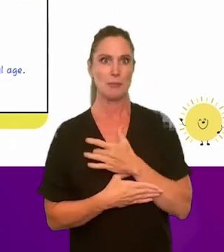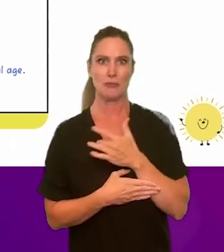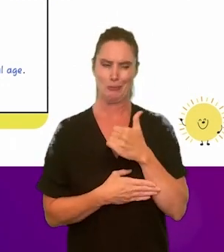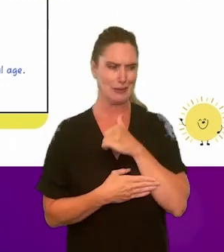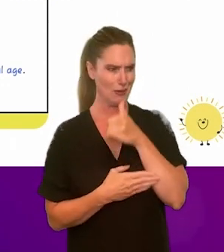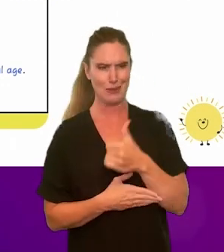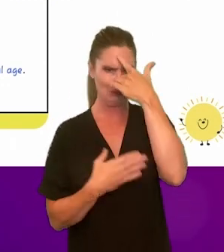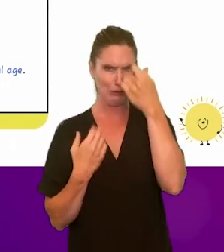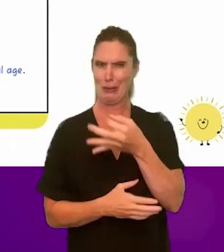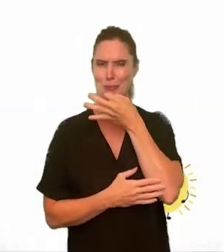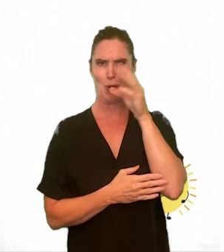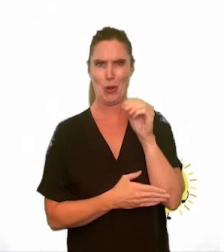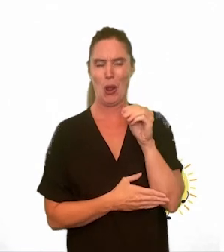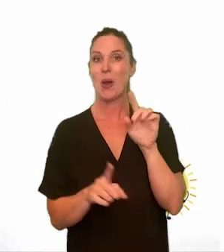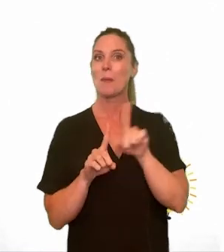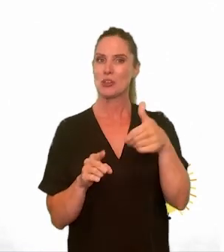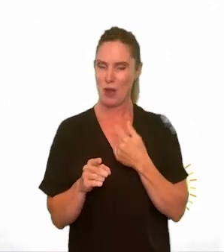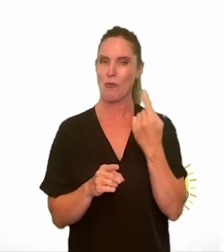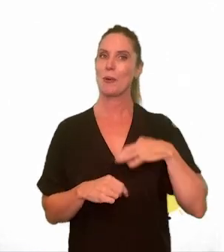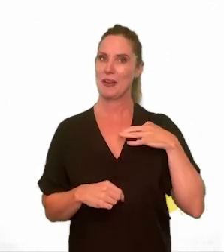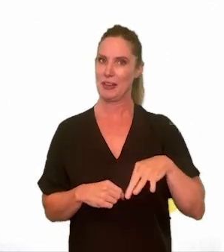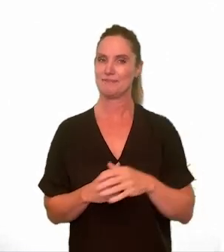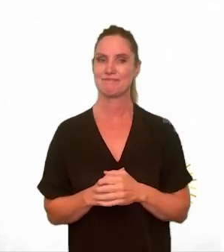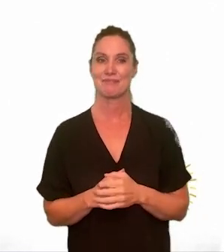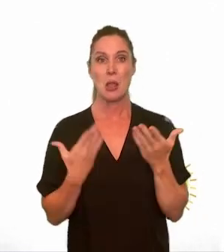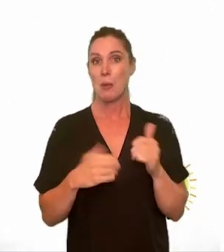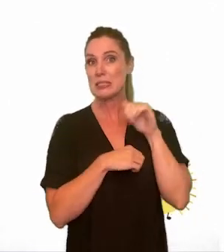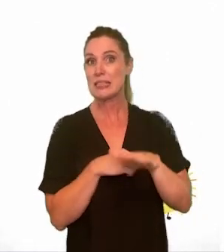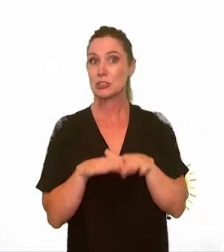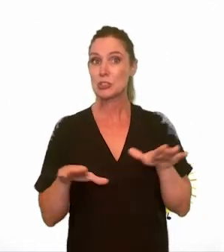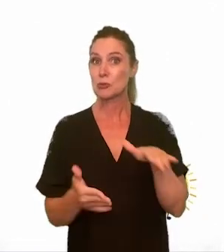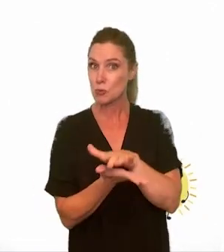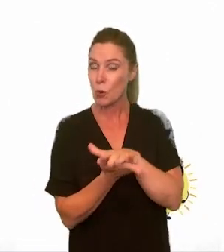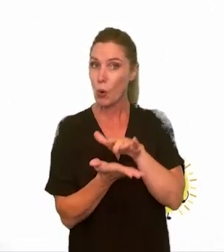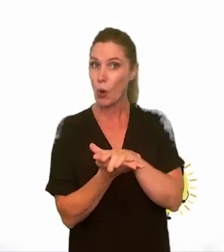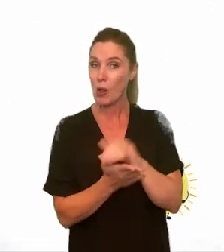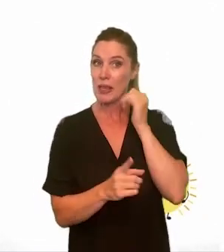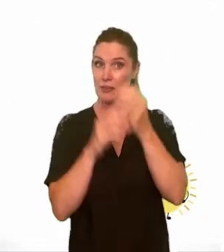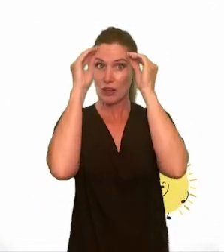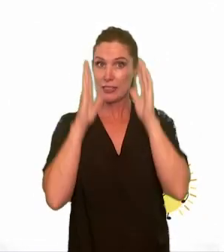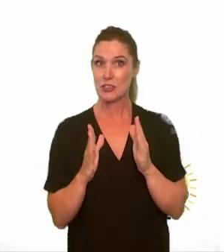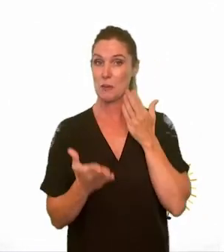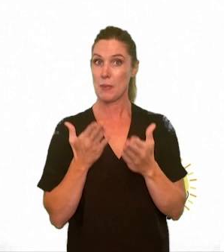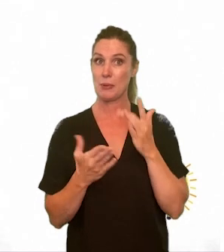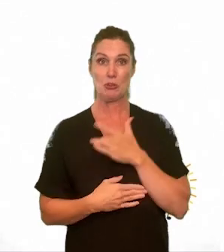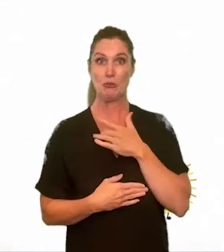you've got one silver lining. Chances are you send your child to school. If you're an educator, you might feel plagued with questions like,